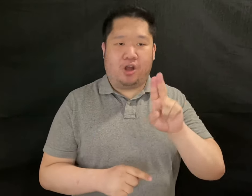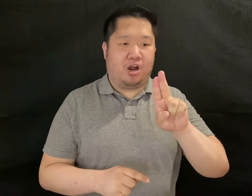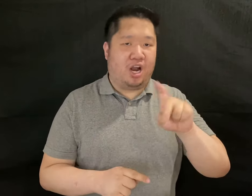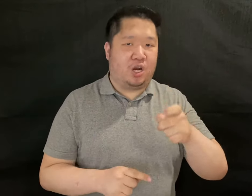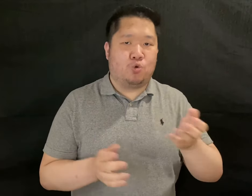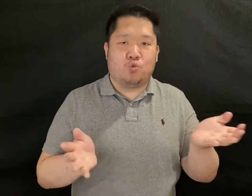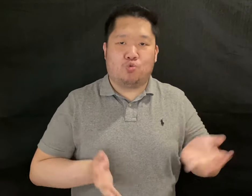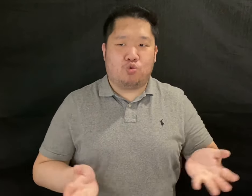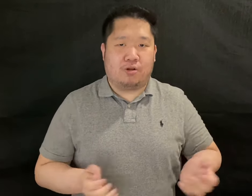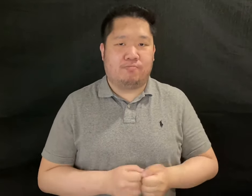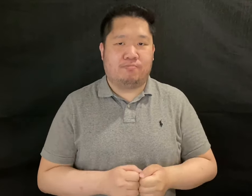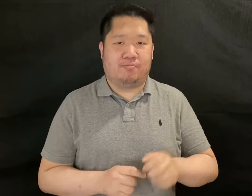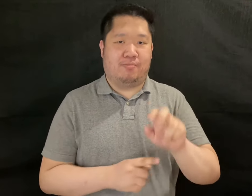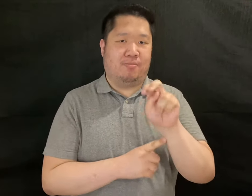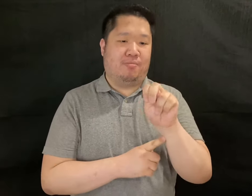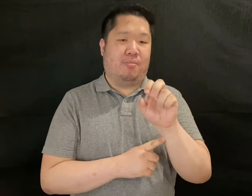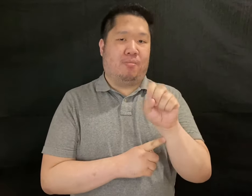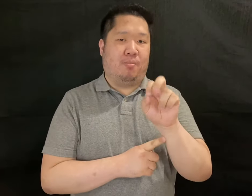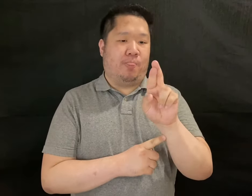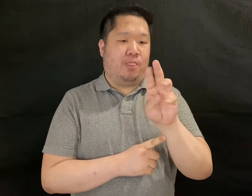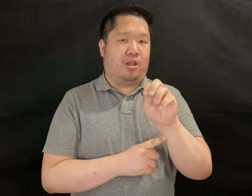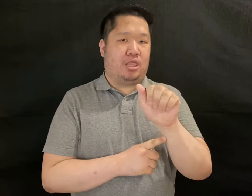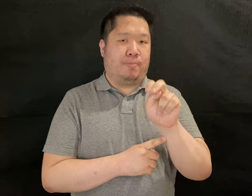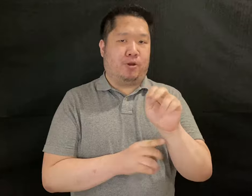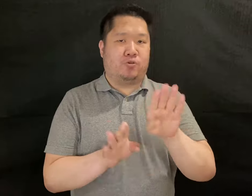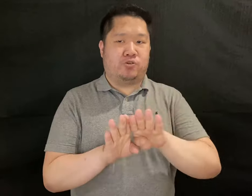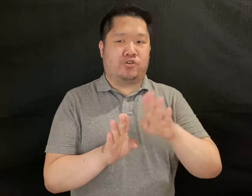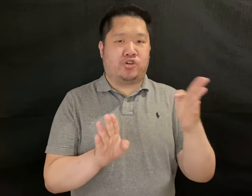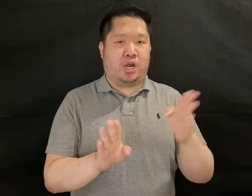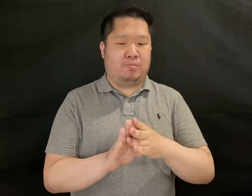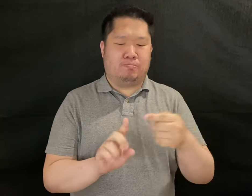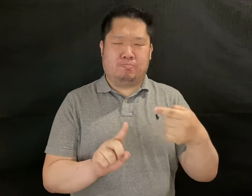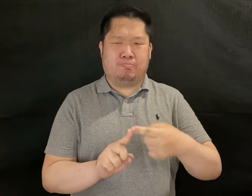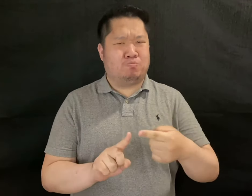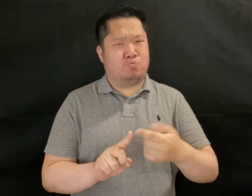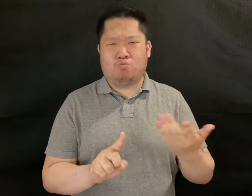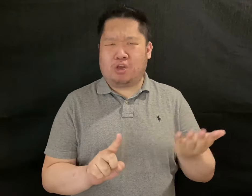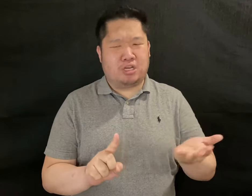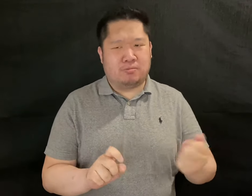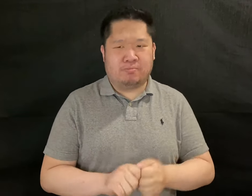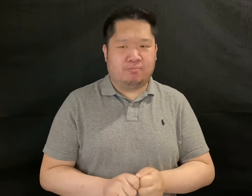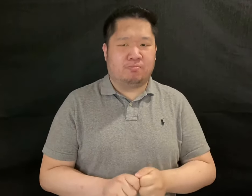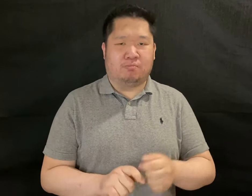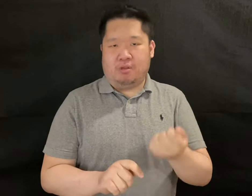about UX: Norman Doors. What are Norman doors?